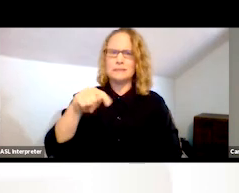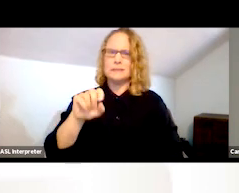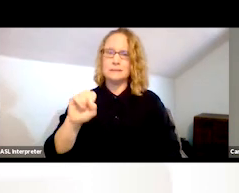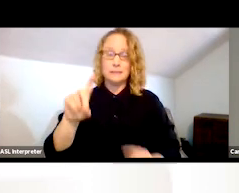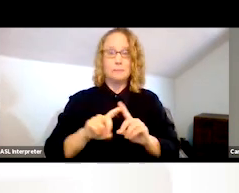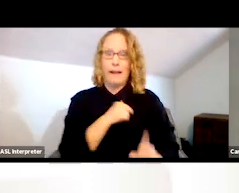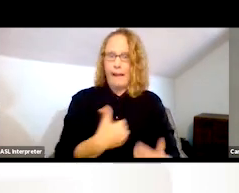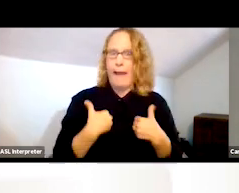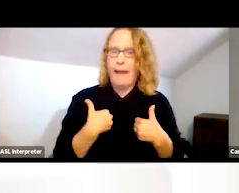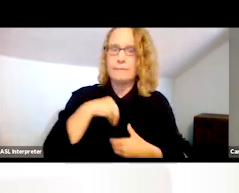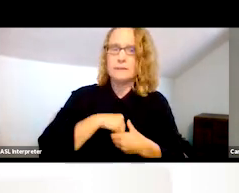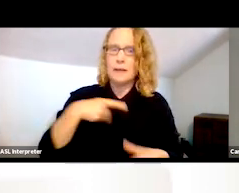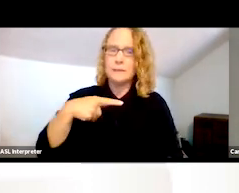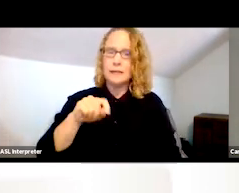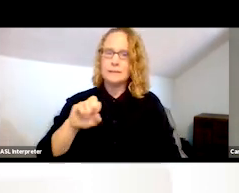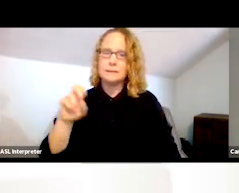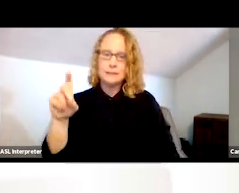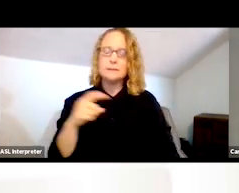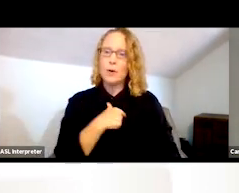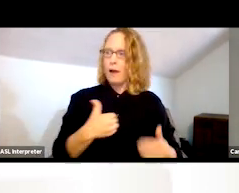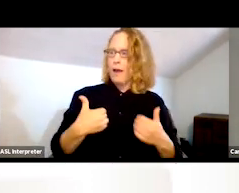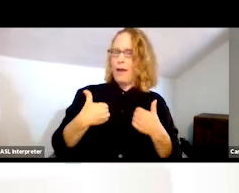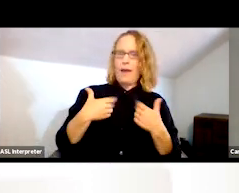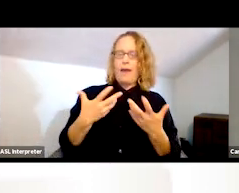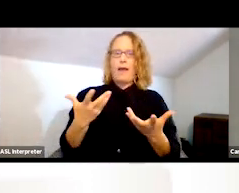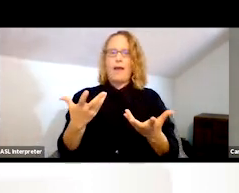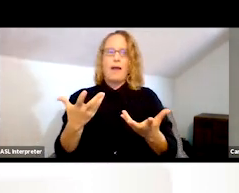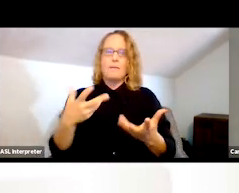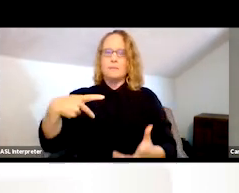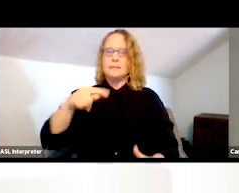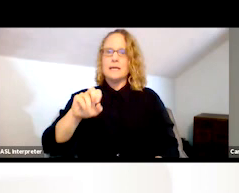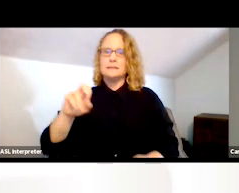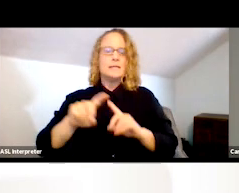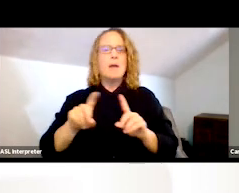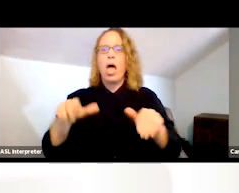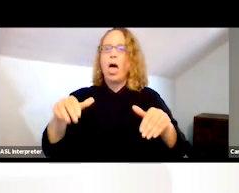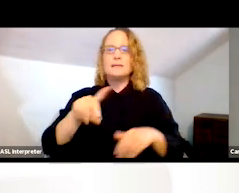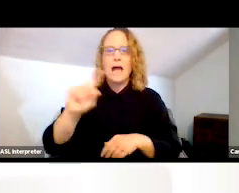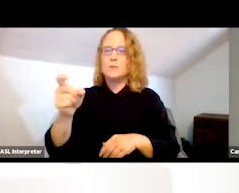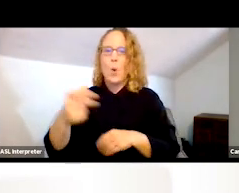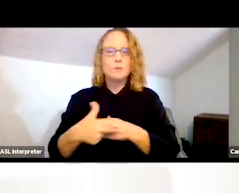I heard about it just casually or anything like that. Didn't know what the signs and symptoms